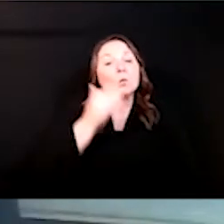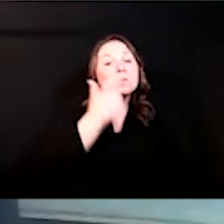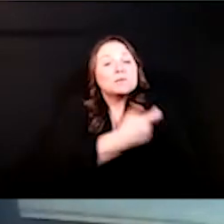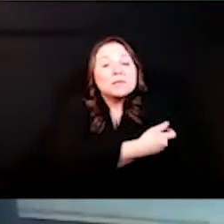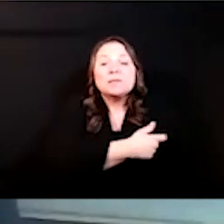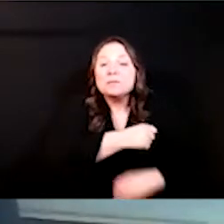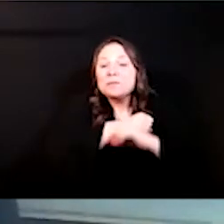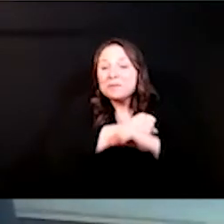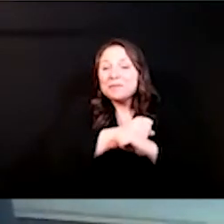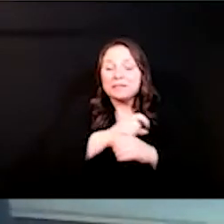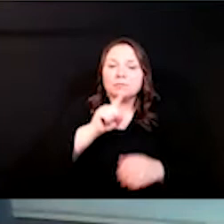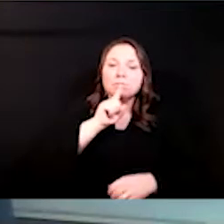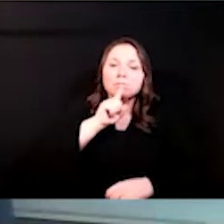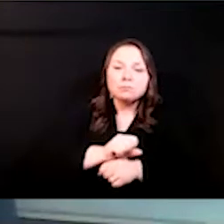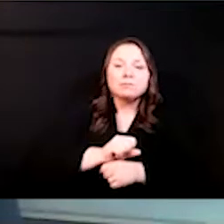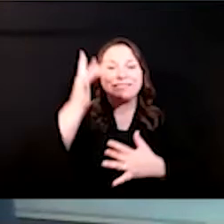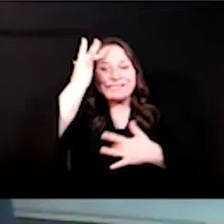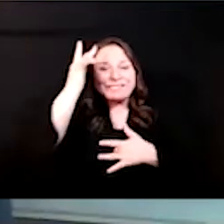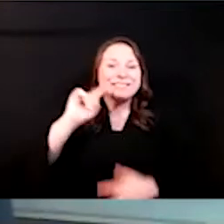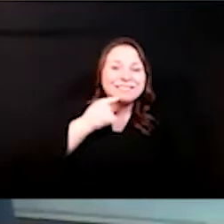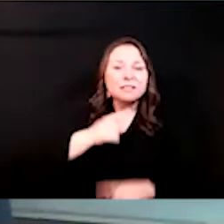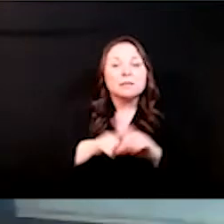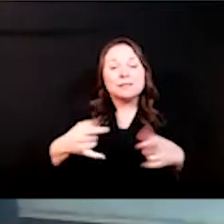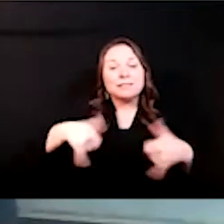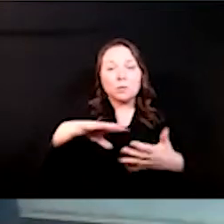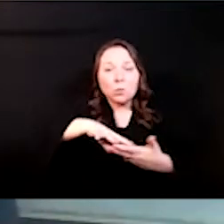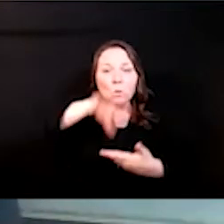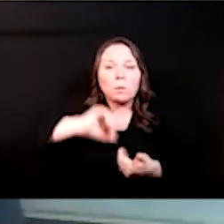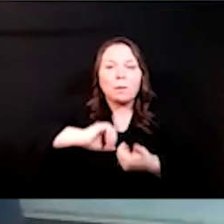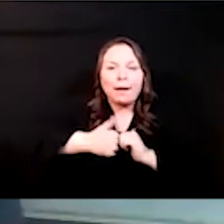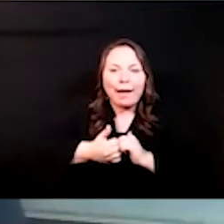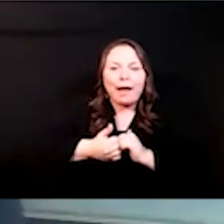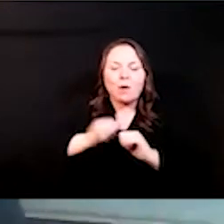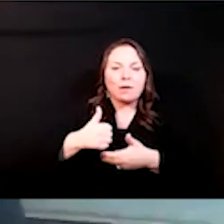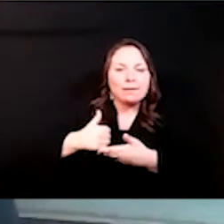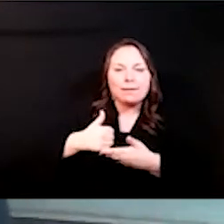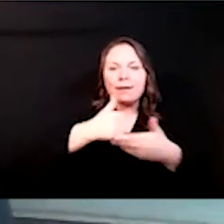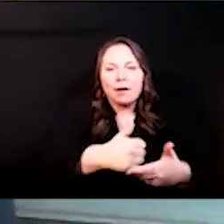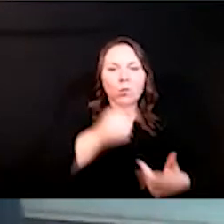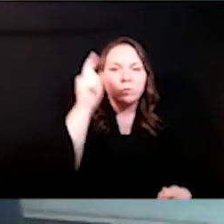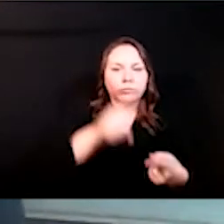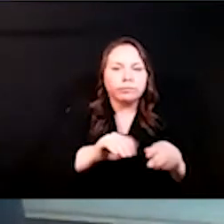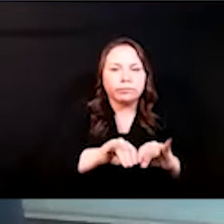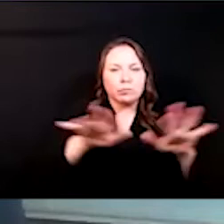ARE REALLY GOOD AT PREVENTING SERIOUS ILLNESS, BUT WE STILL ARE LEARNING ABOUT HOW THE VACCINES CAN HELP REDUCE